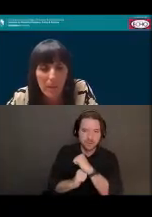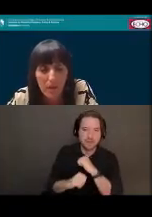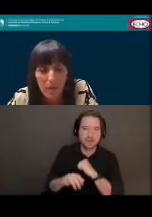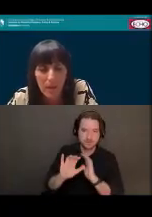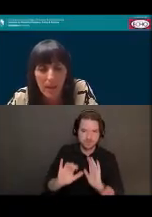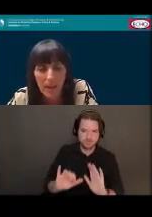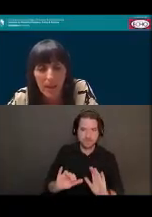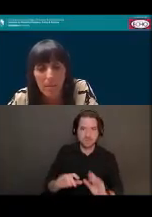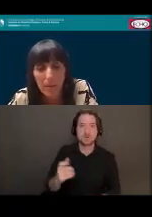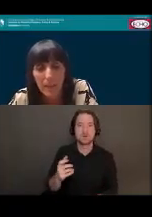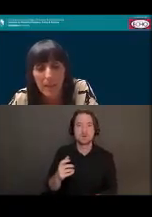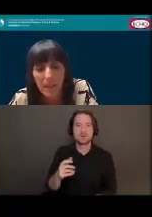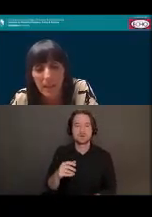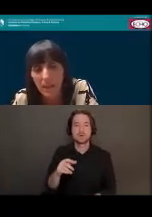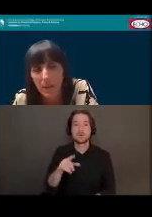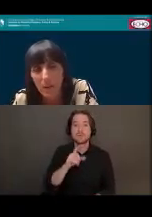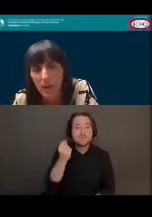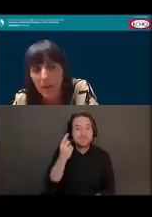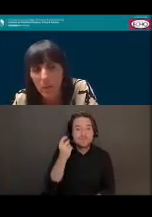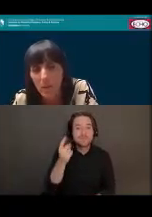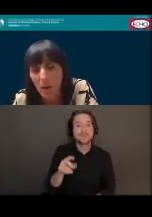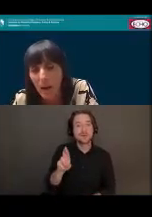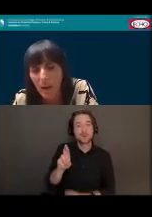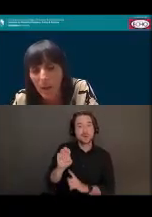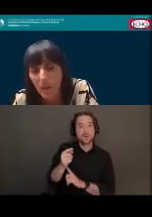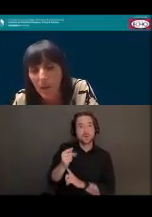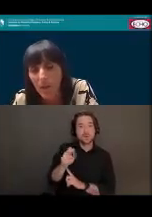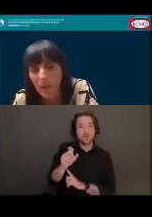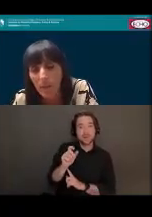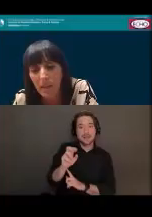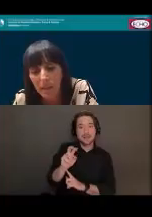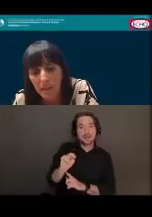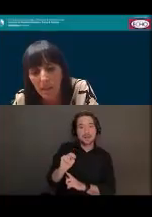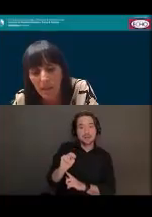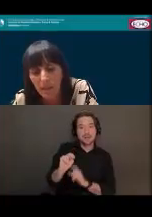before that complexity. So as we walk through some of the several